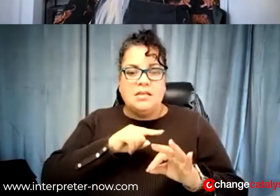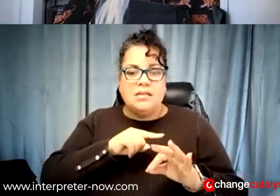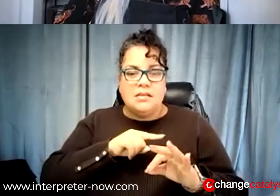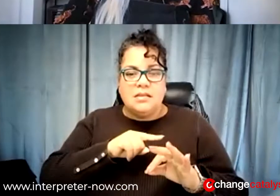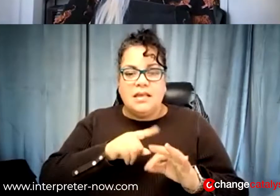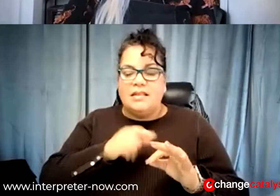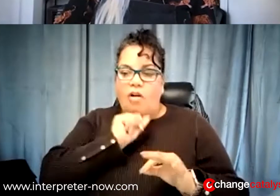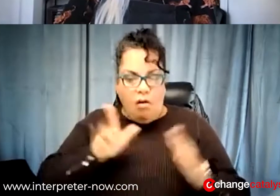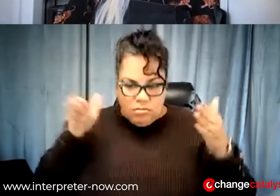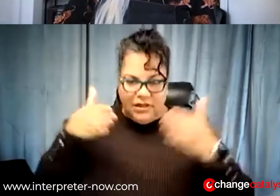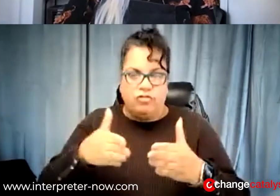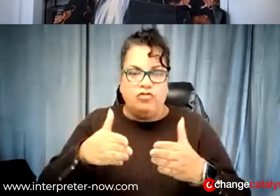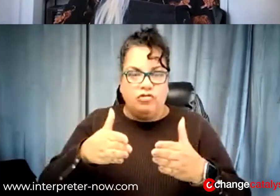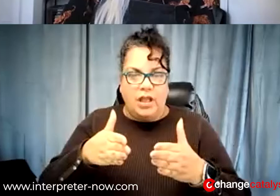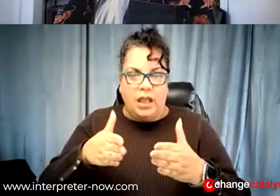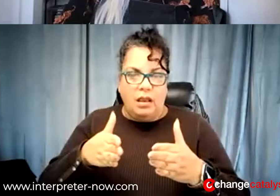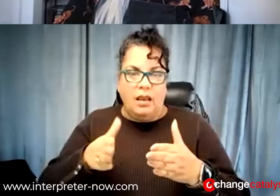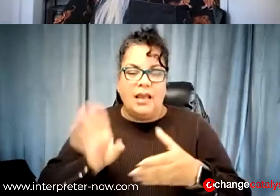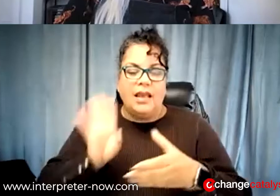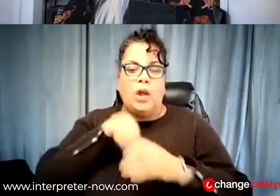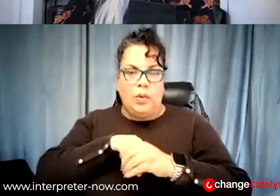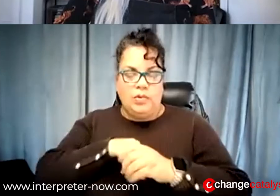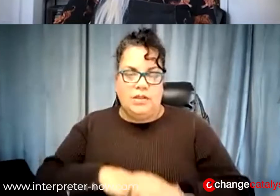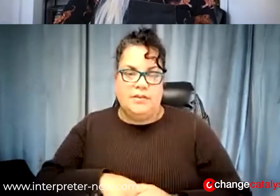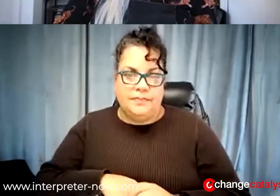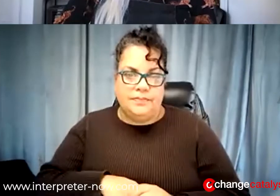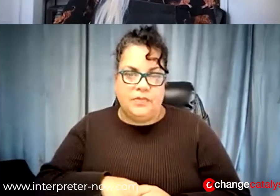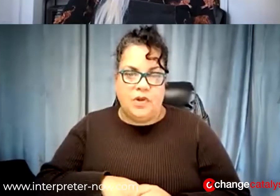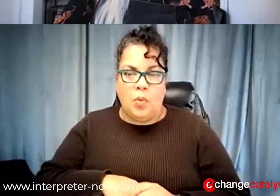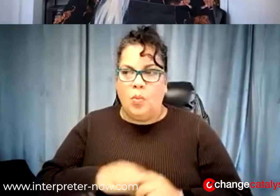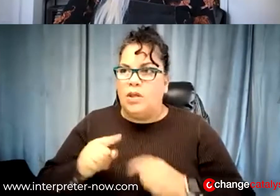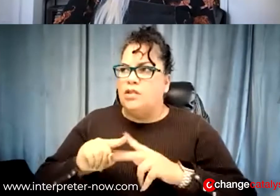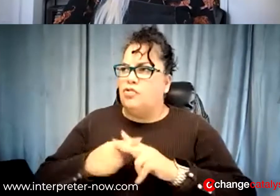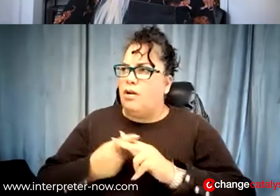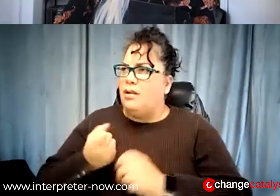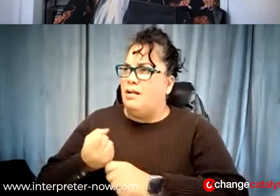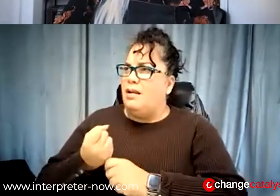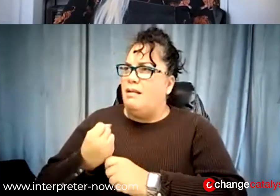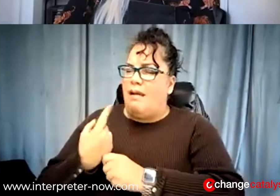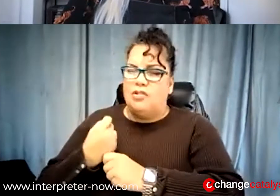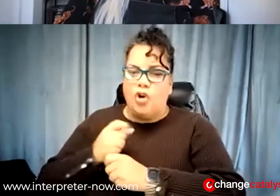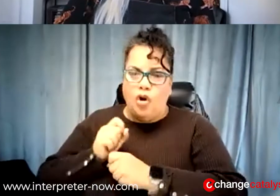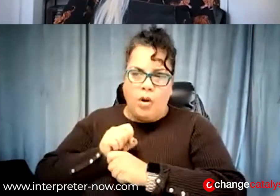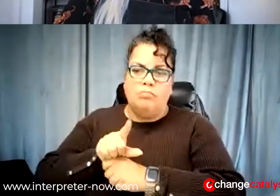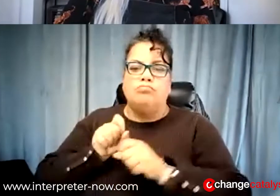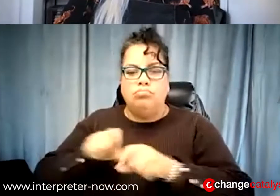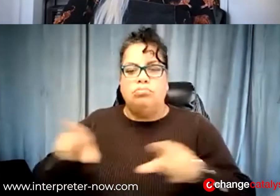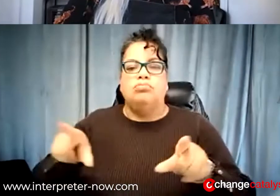And so, we launched about a year and a half ago, and from day negative one, this has been